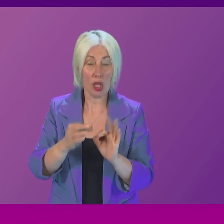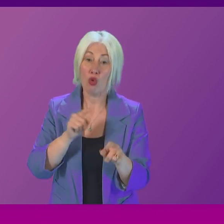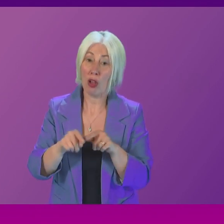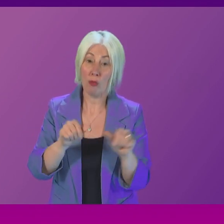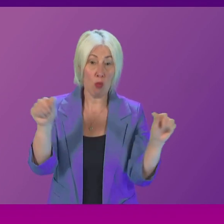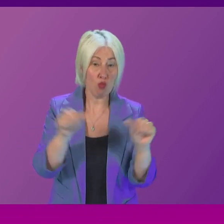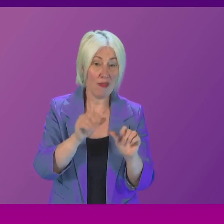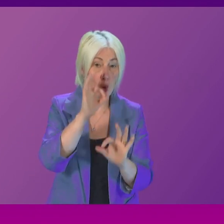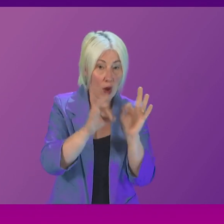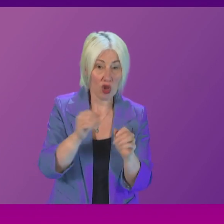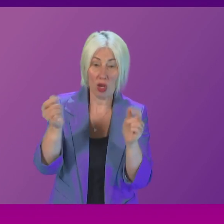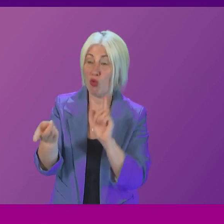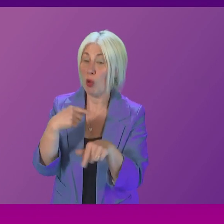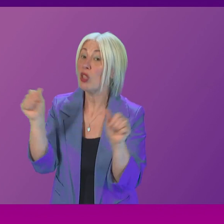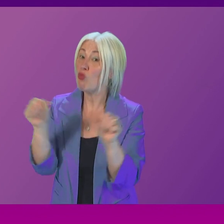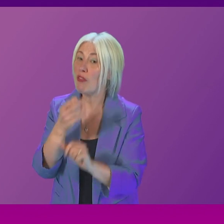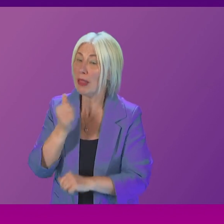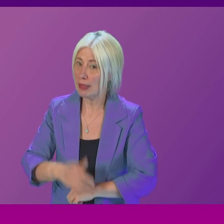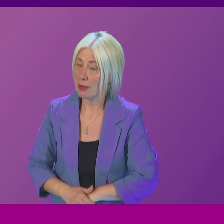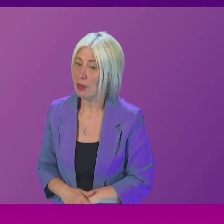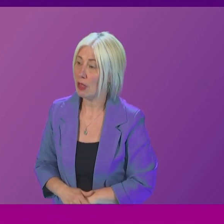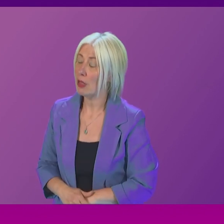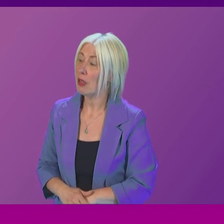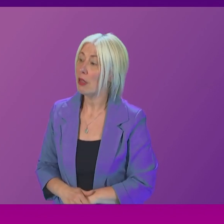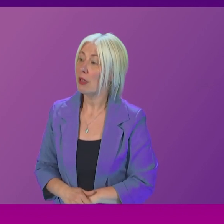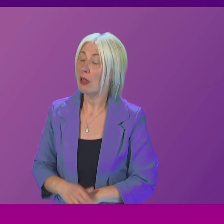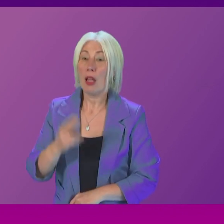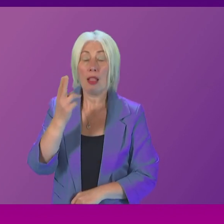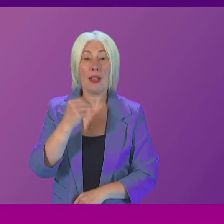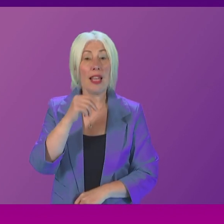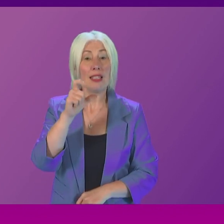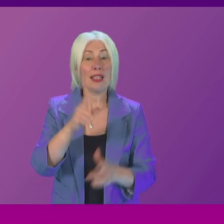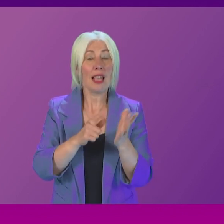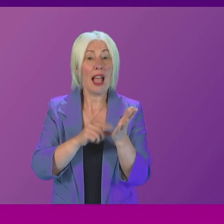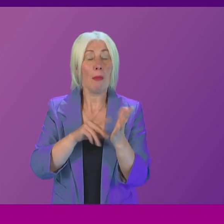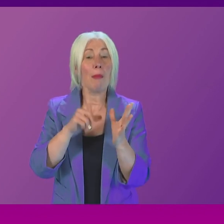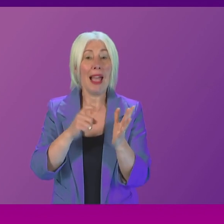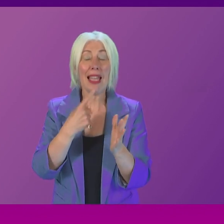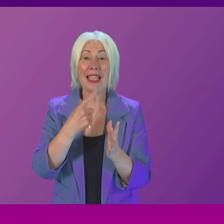Last night, Caledonian MacBrayne announced that it would yet again be abandoning ferry